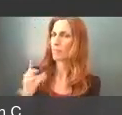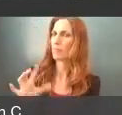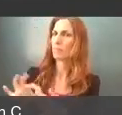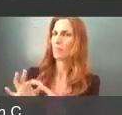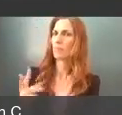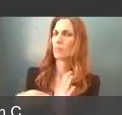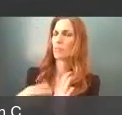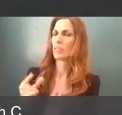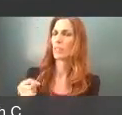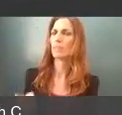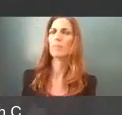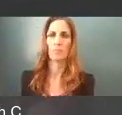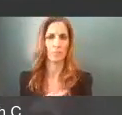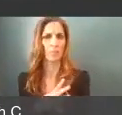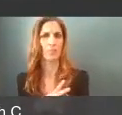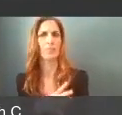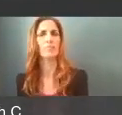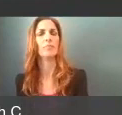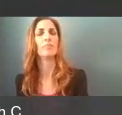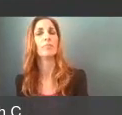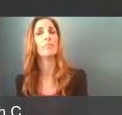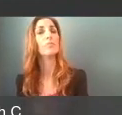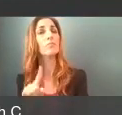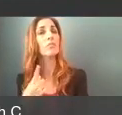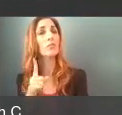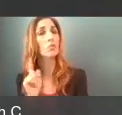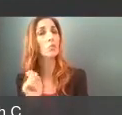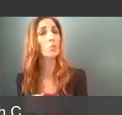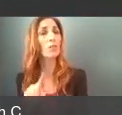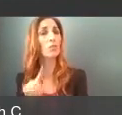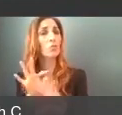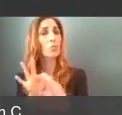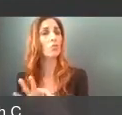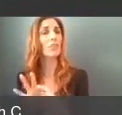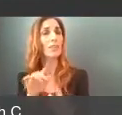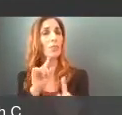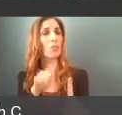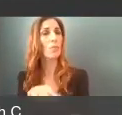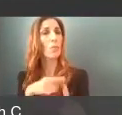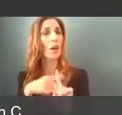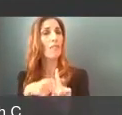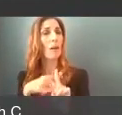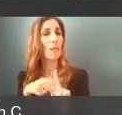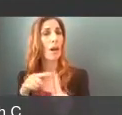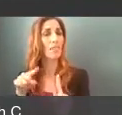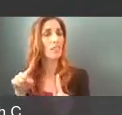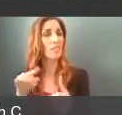[Staff] Sure, sure. The first question is regarding the reporting of positive cases. At the beginning